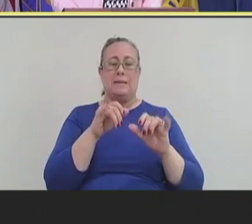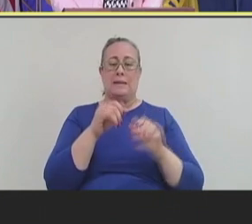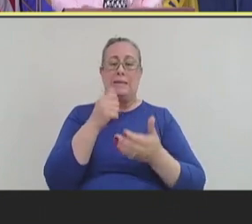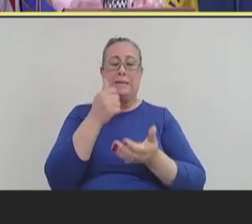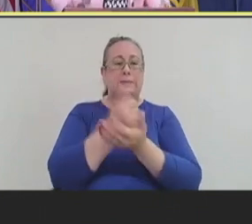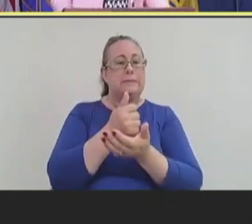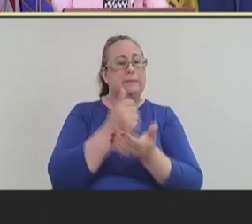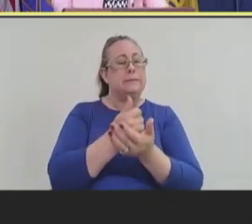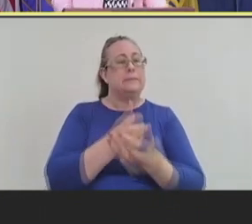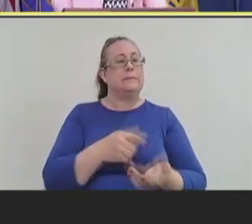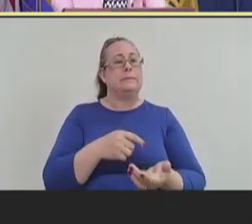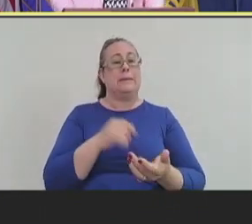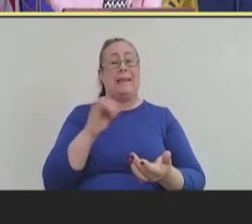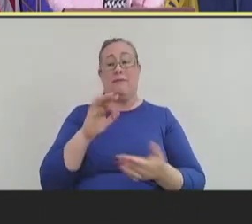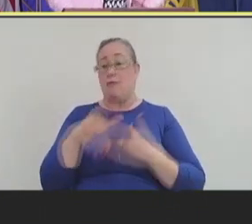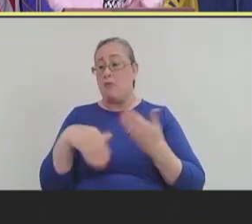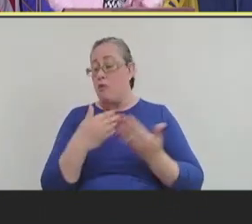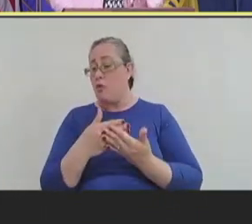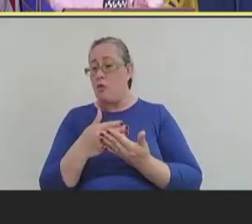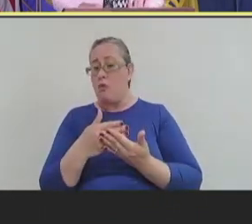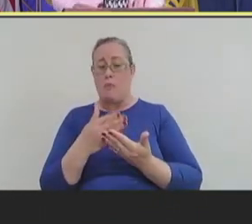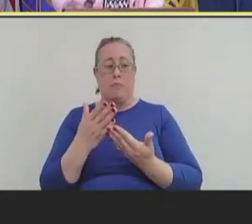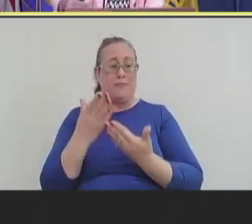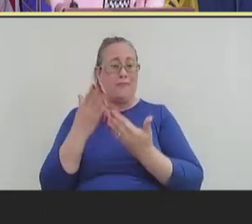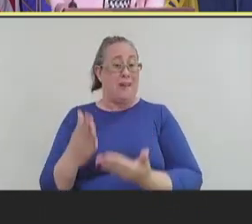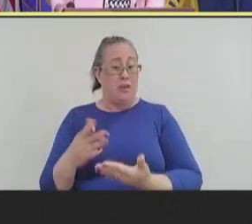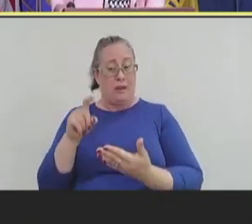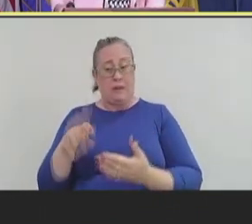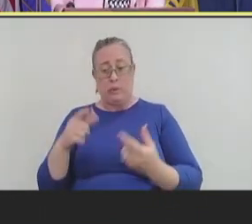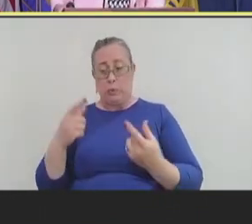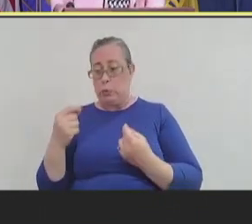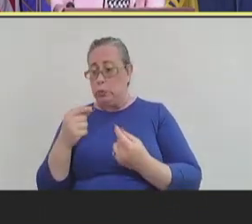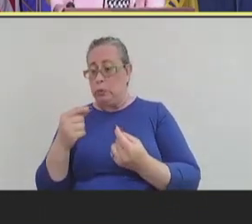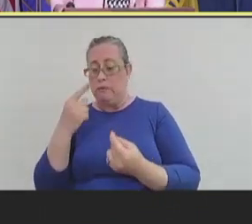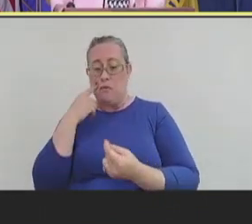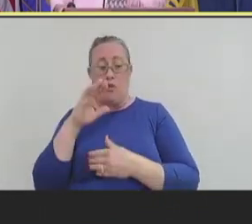if all of those providers then have to do that for all of the other public health use cases,